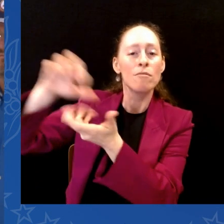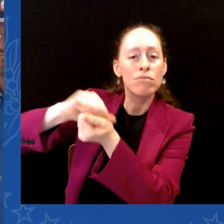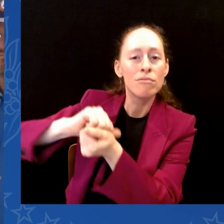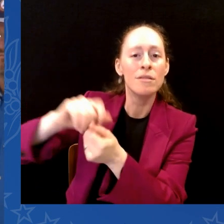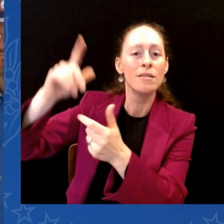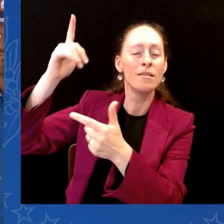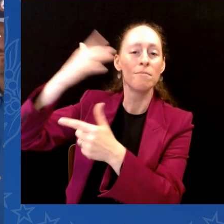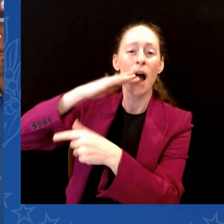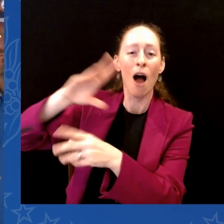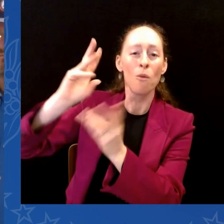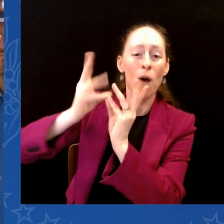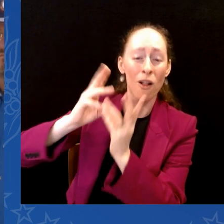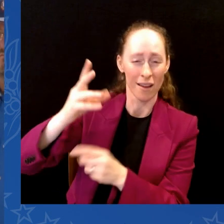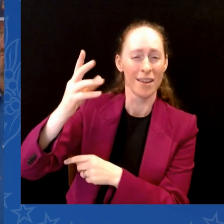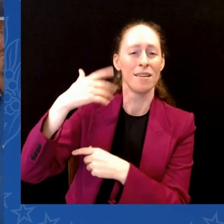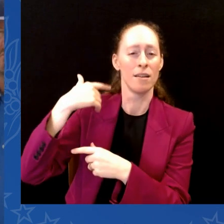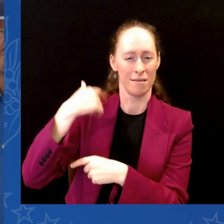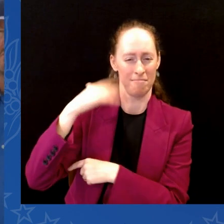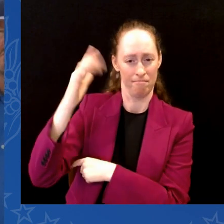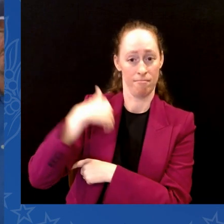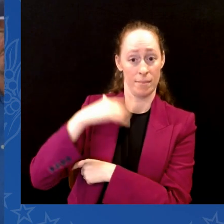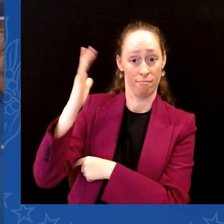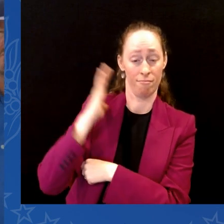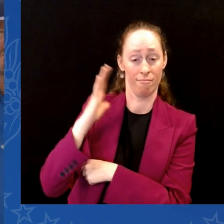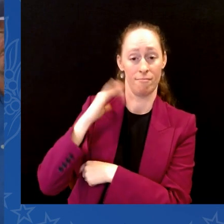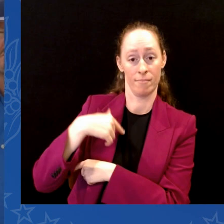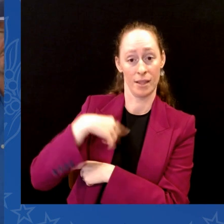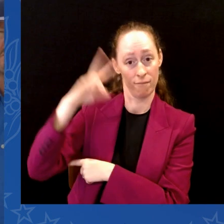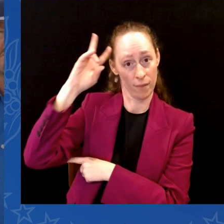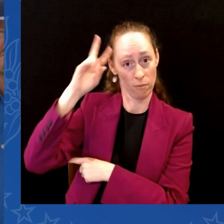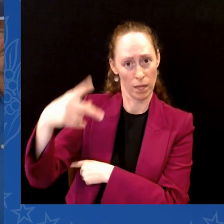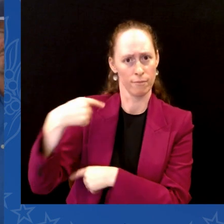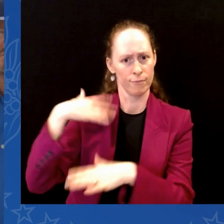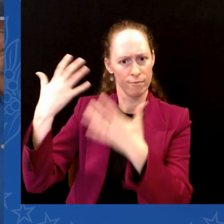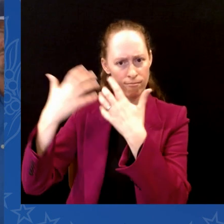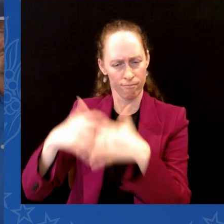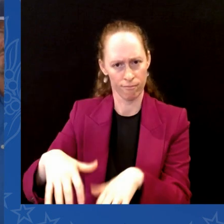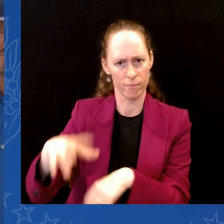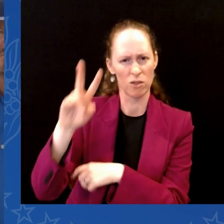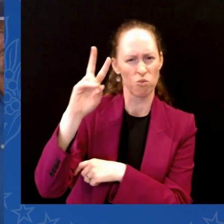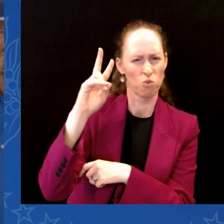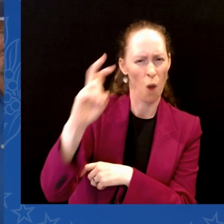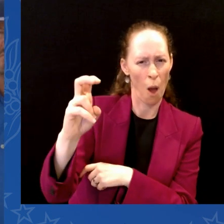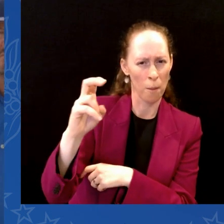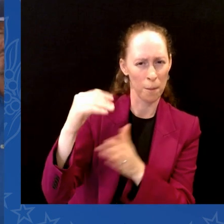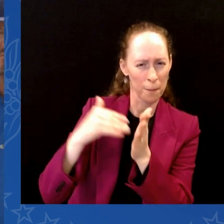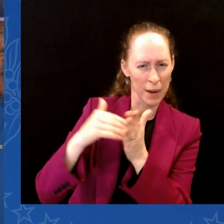or we provided Florida with $200 million to install a smart grid technology. And as a result,